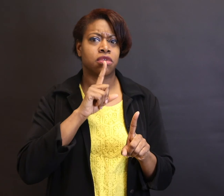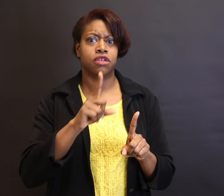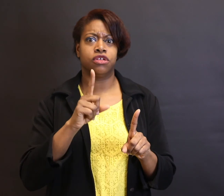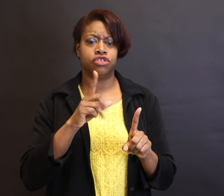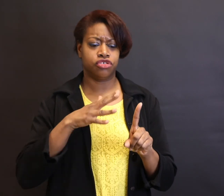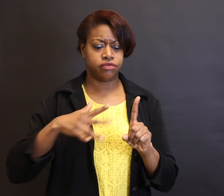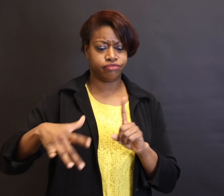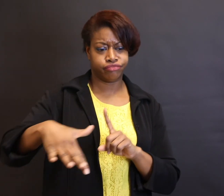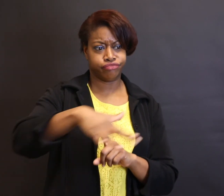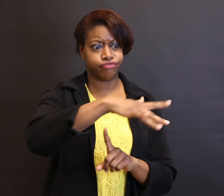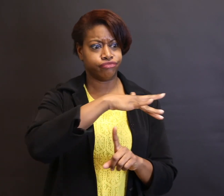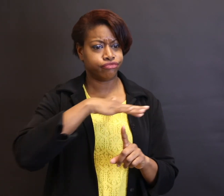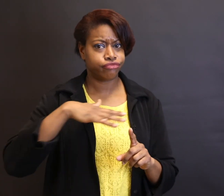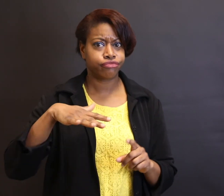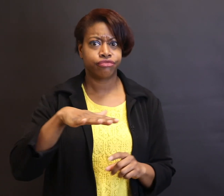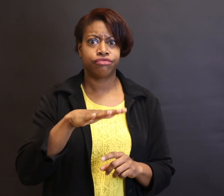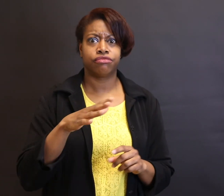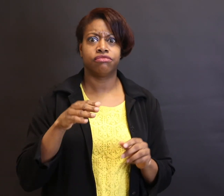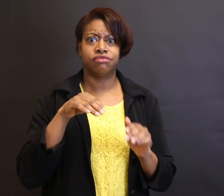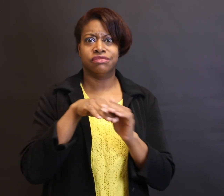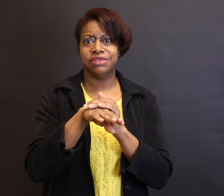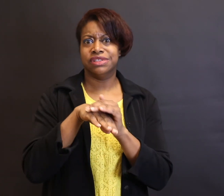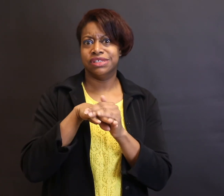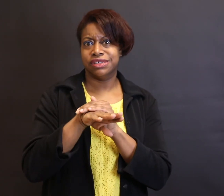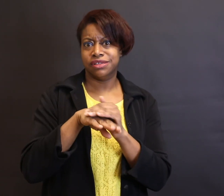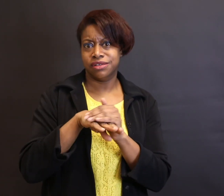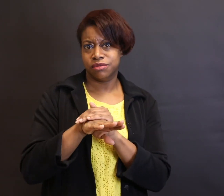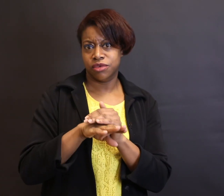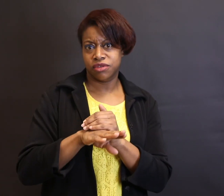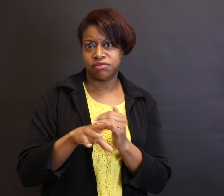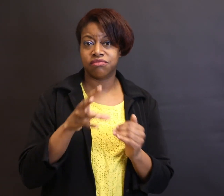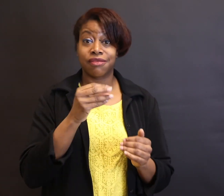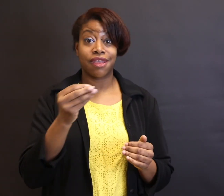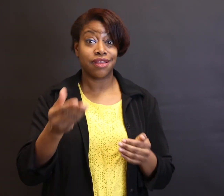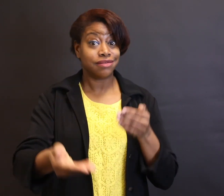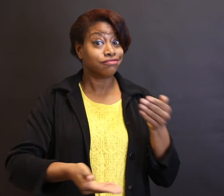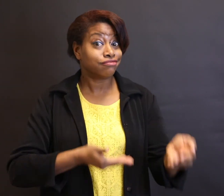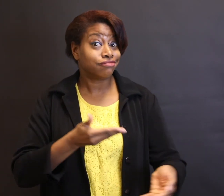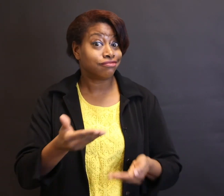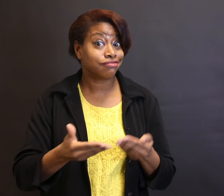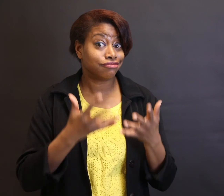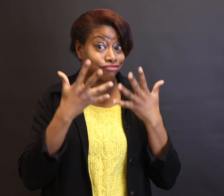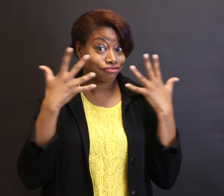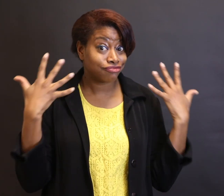make sure the work environment is accessible and welcoming.